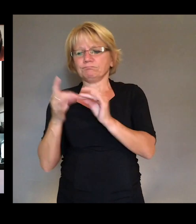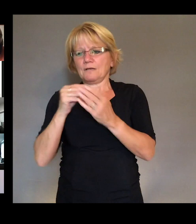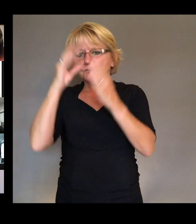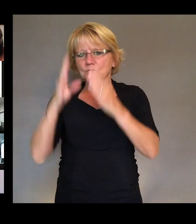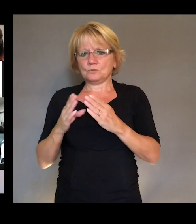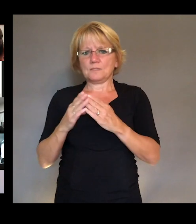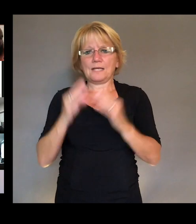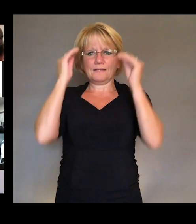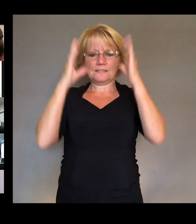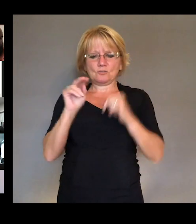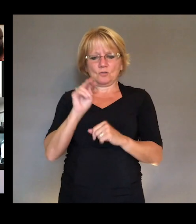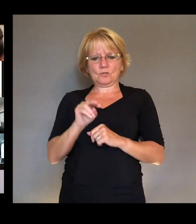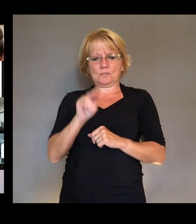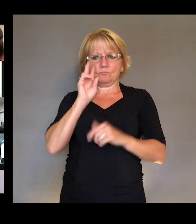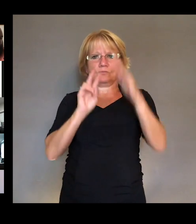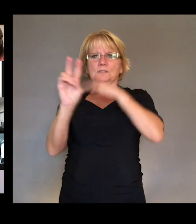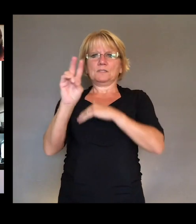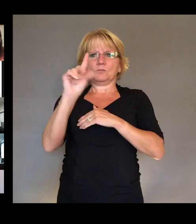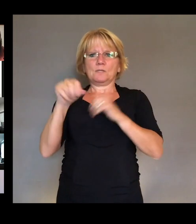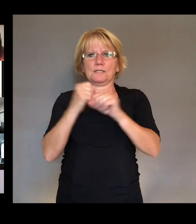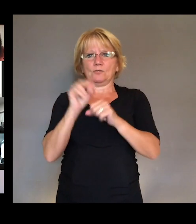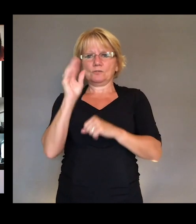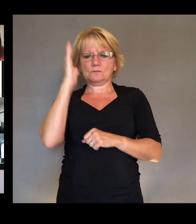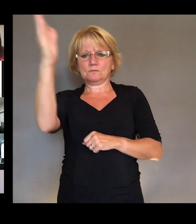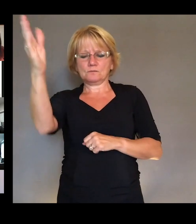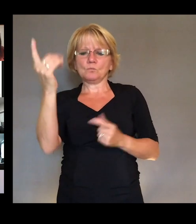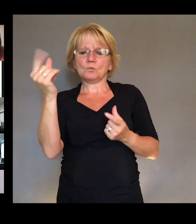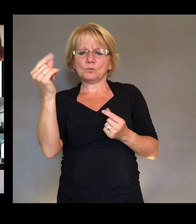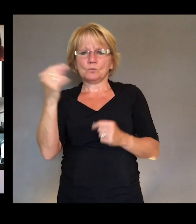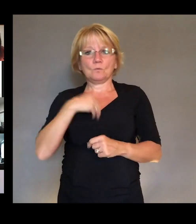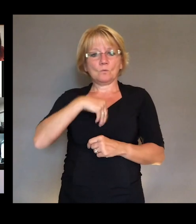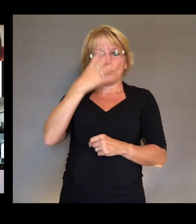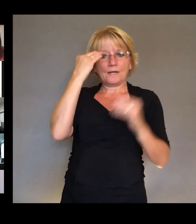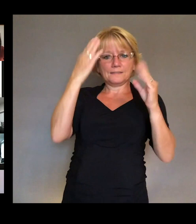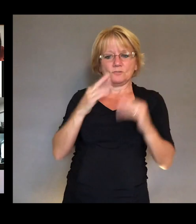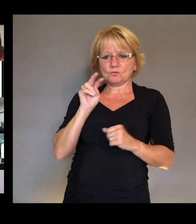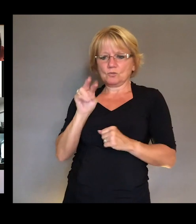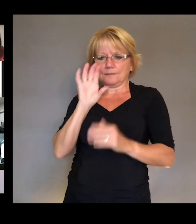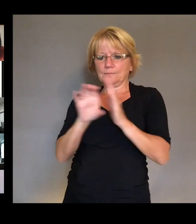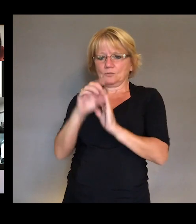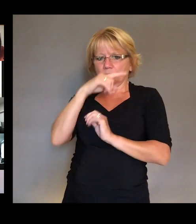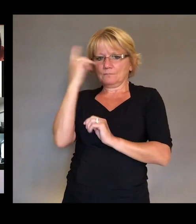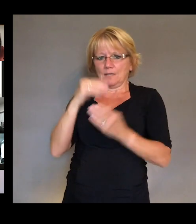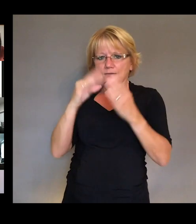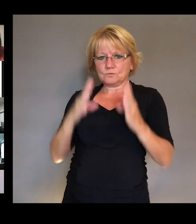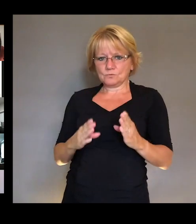And they'll say, where do you think this child will be in 20 years? And the way that white teachers perceive black students,